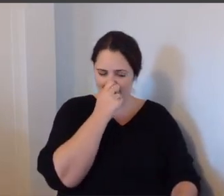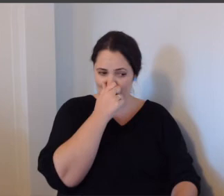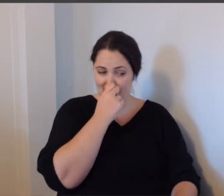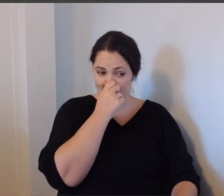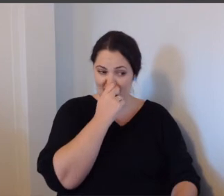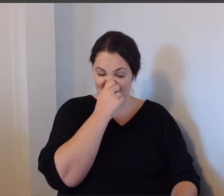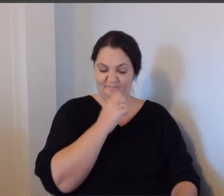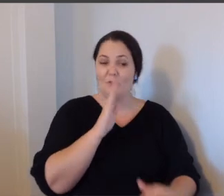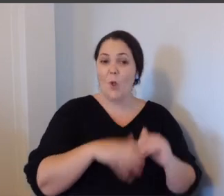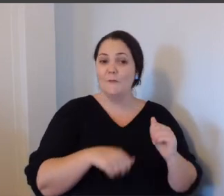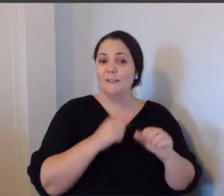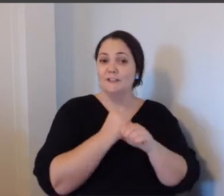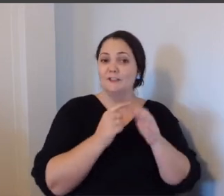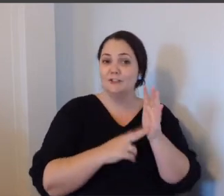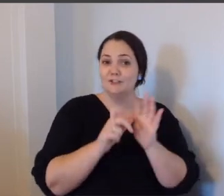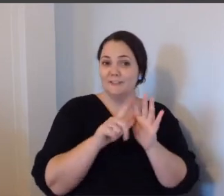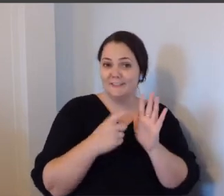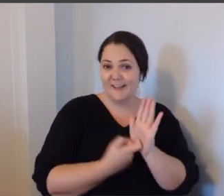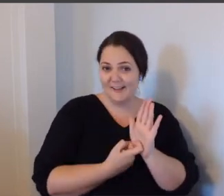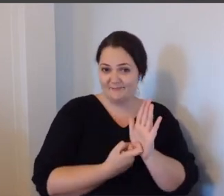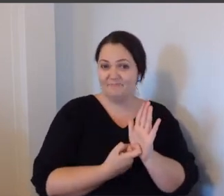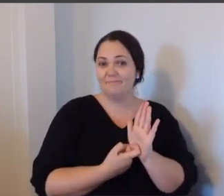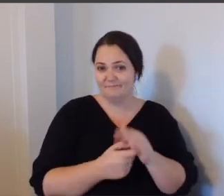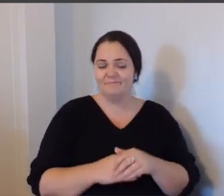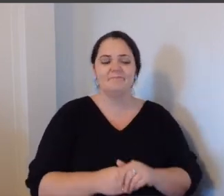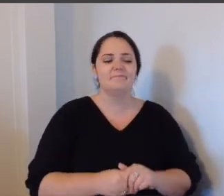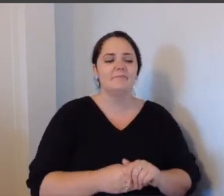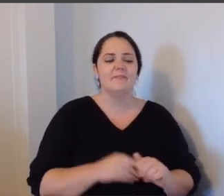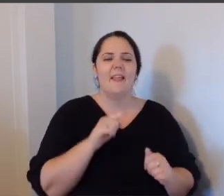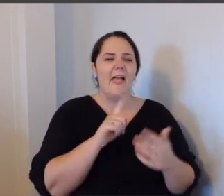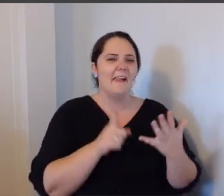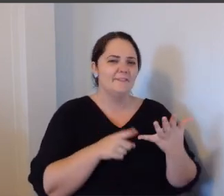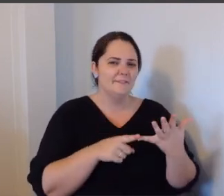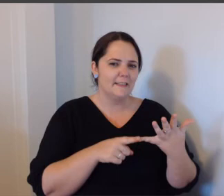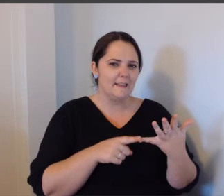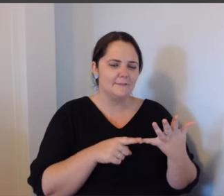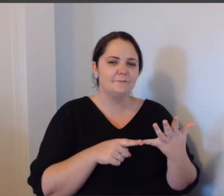final trope that I wanted to tease out today was the gendering of the notion of artistic genius.